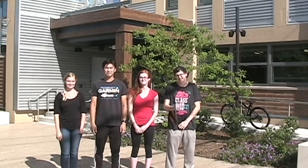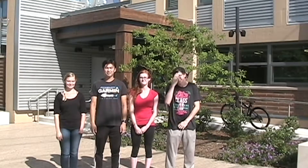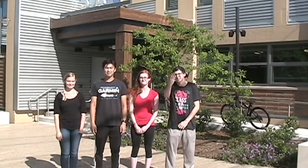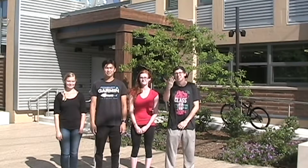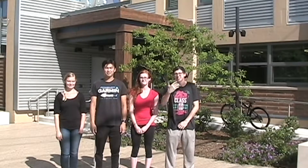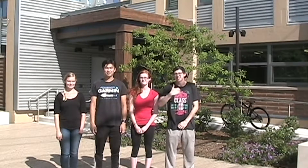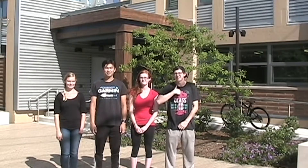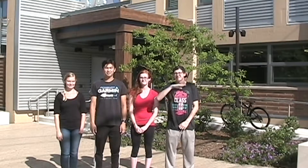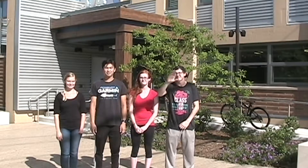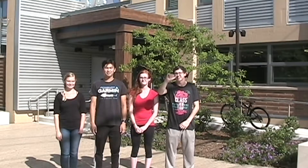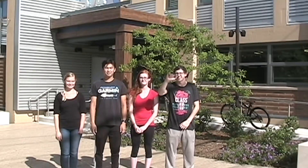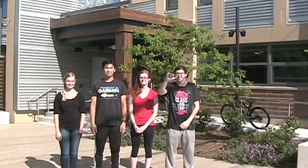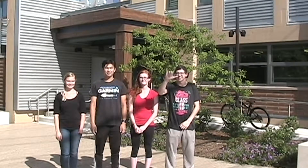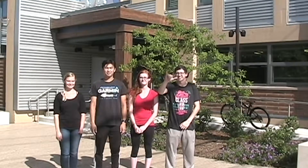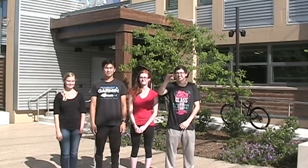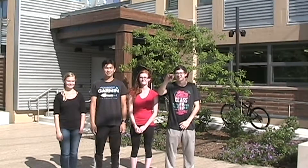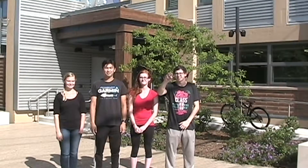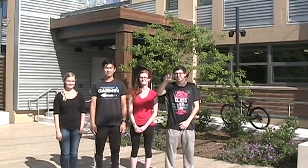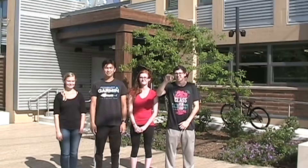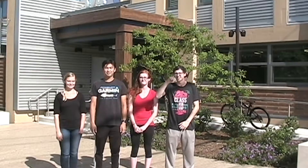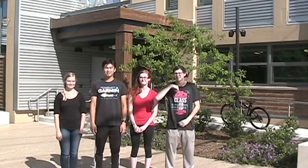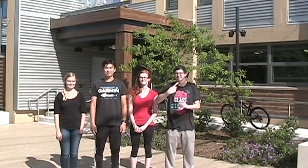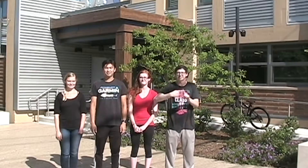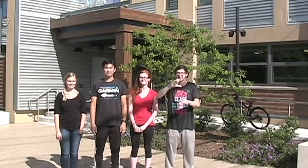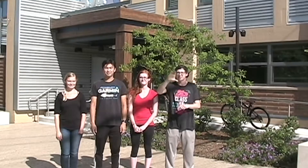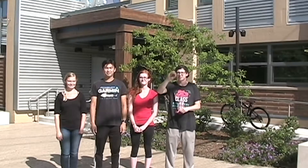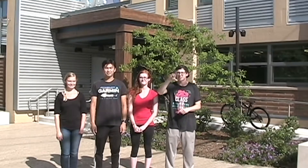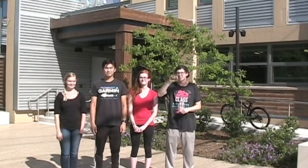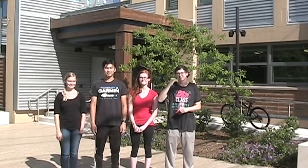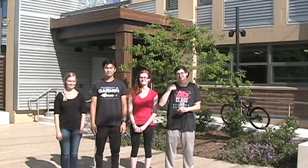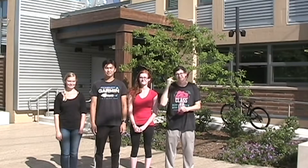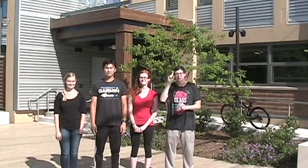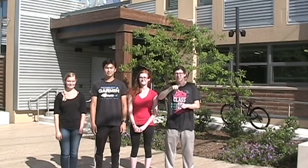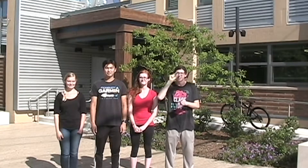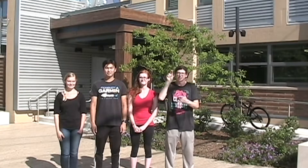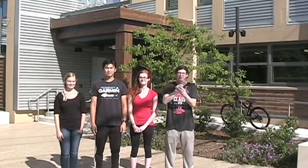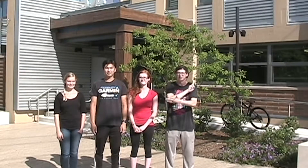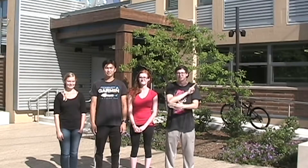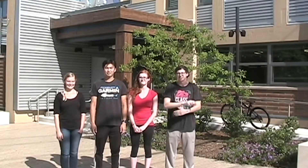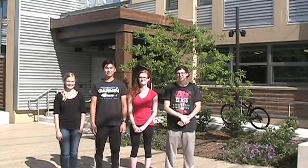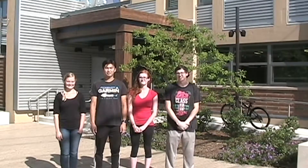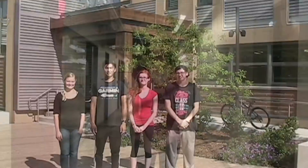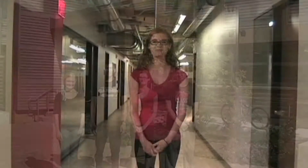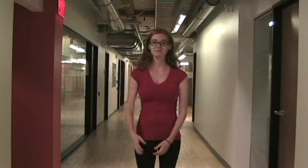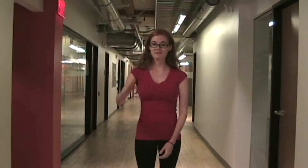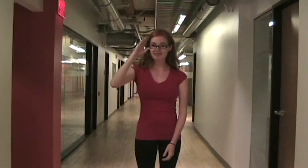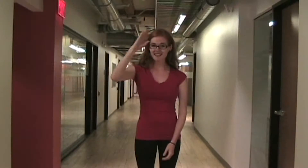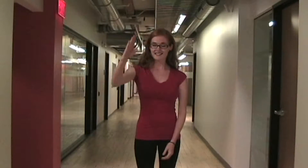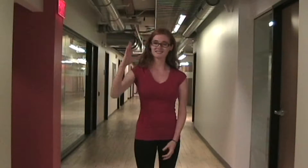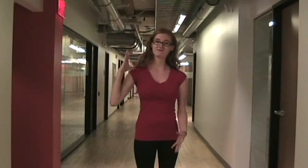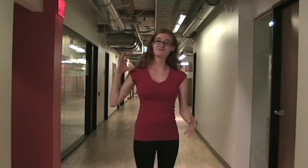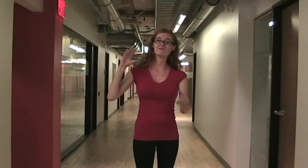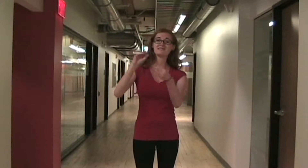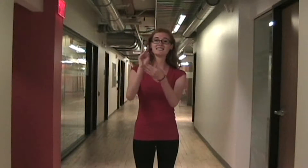Hi, my name is Bailey Moers. I'm from Colorado. I attend Gallaudet University. Hi!